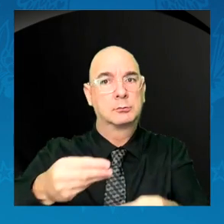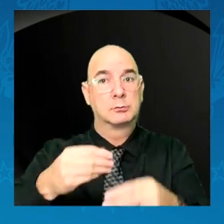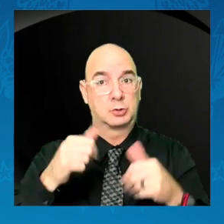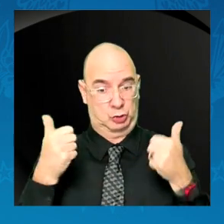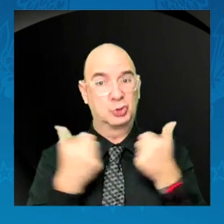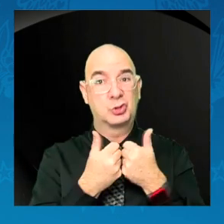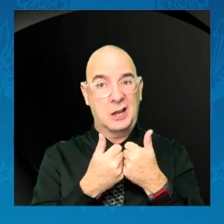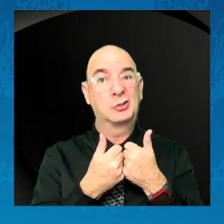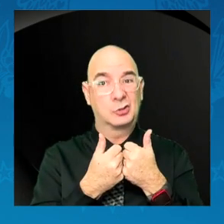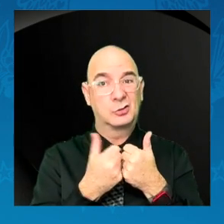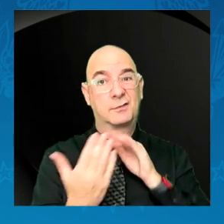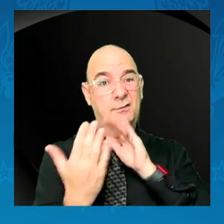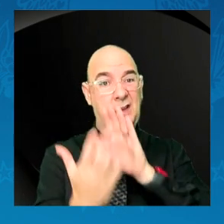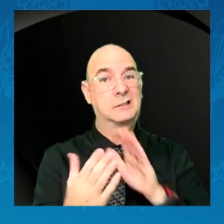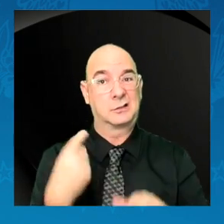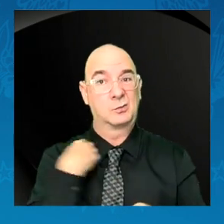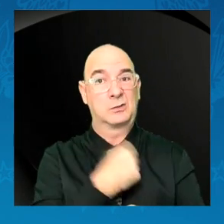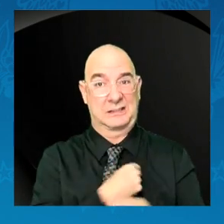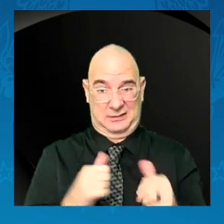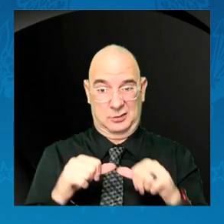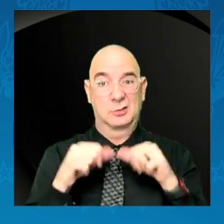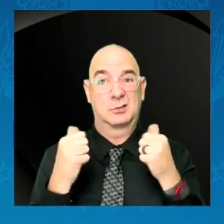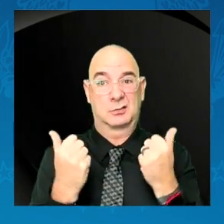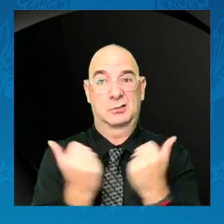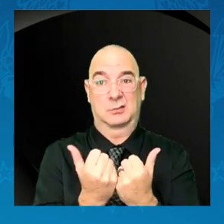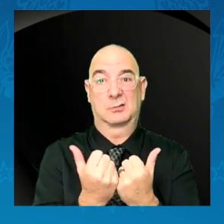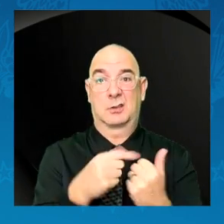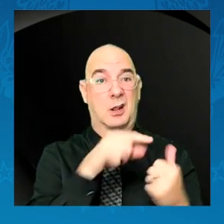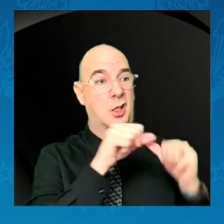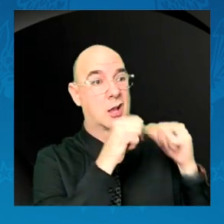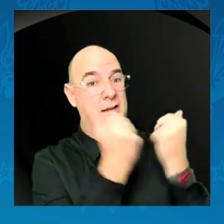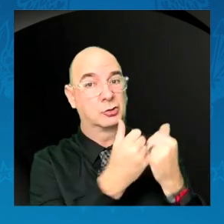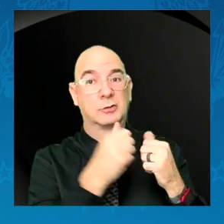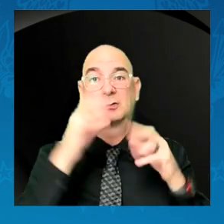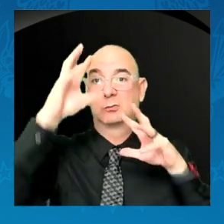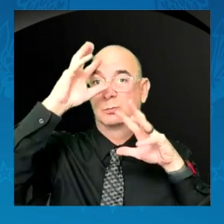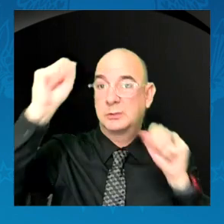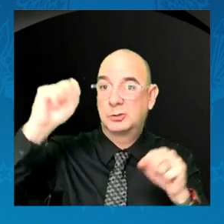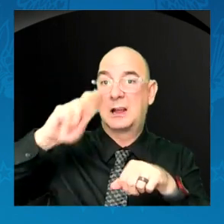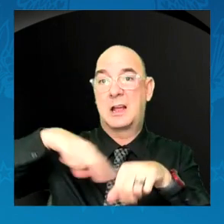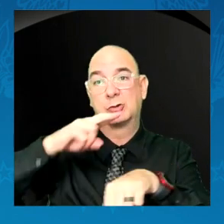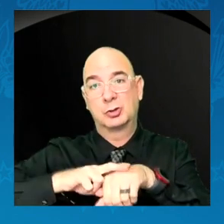on the president's National Climate Task Force, is really to make sure that the data we gather